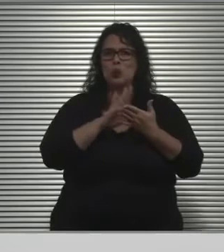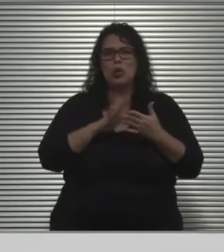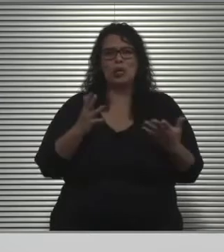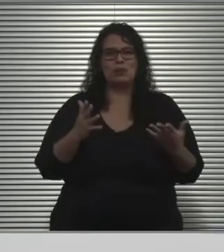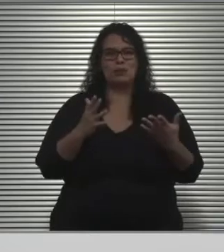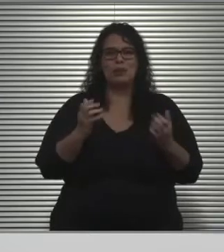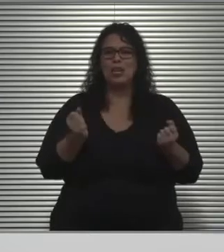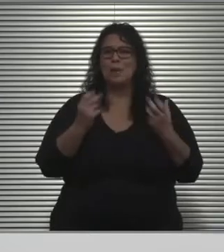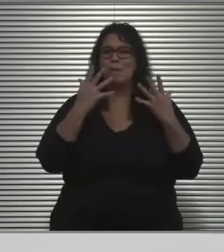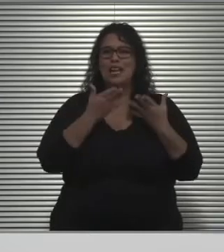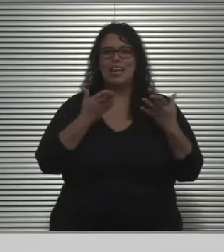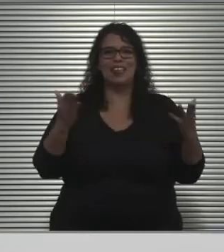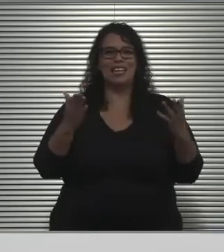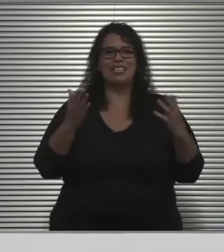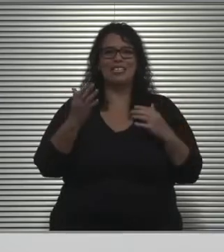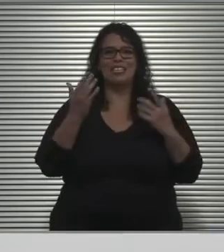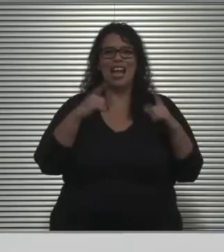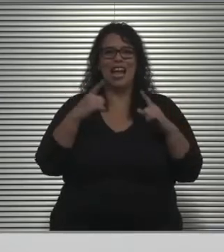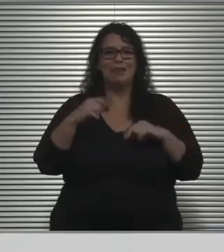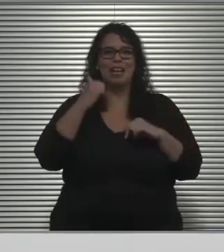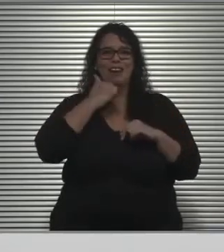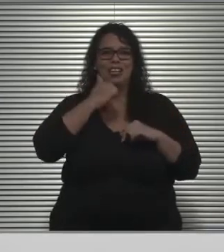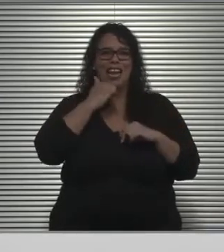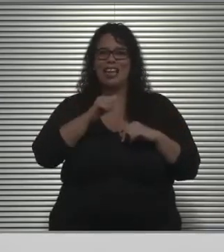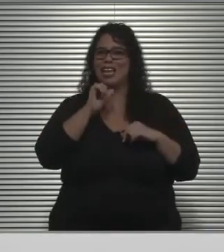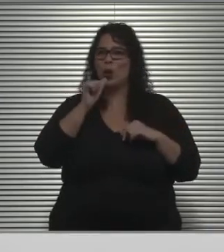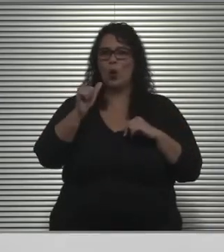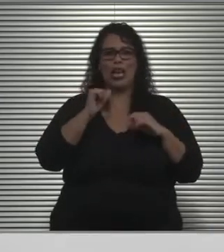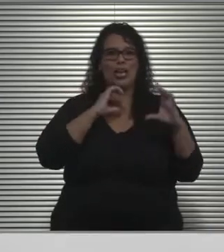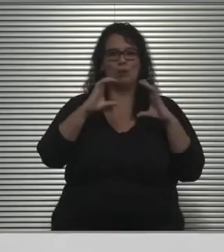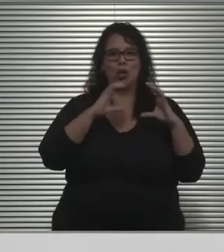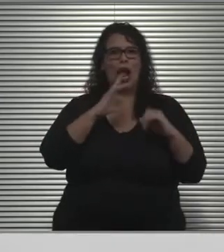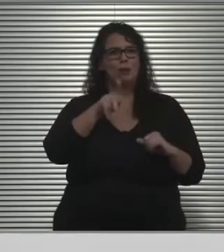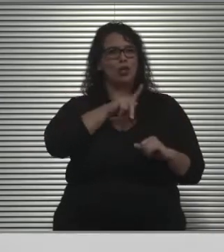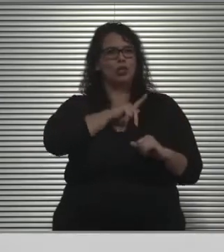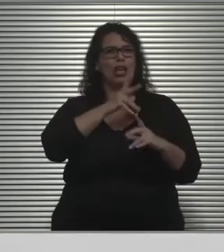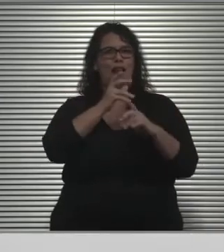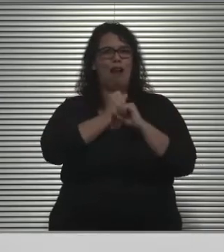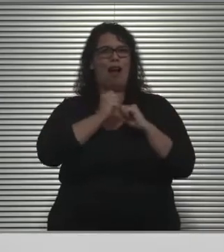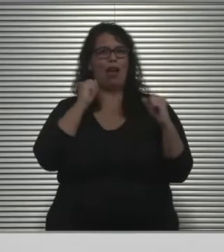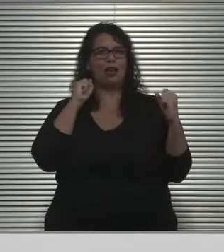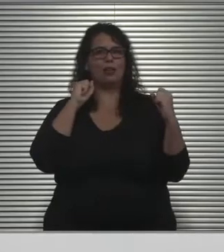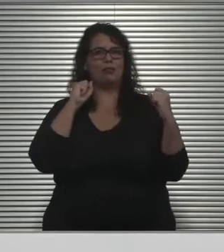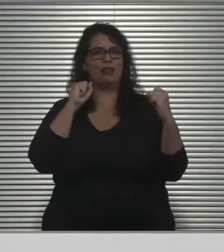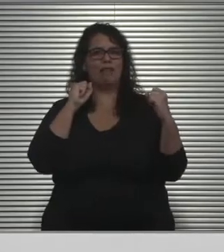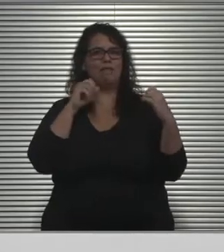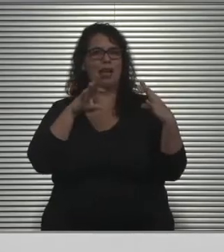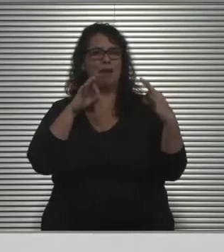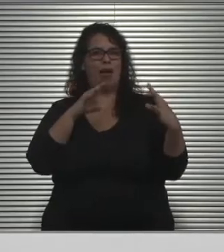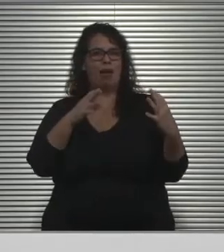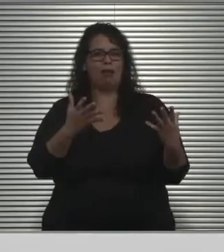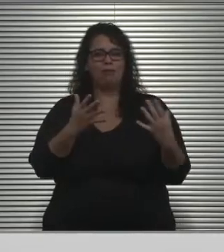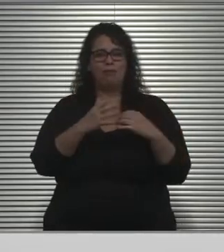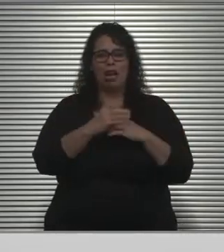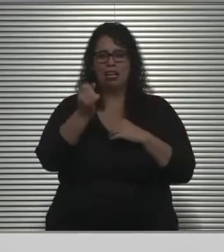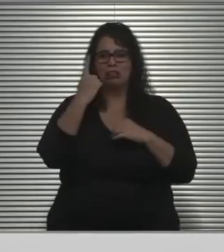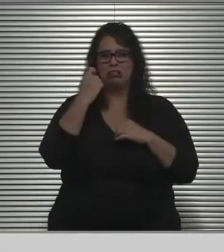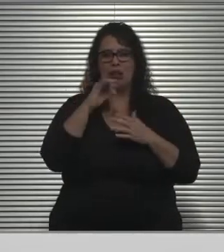that don't get communicated. And I personally received that feedback and I know our staff listens carefully to the feedback about communication